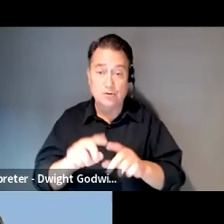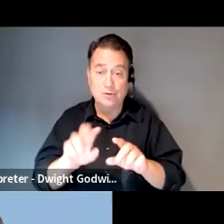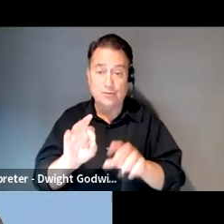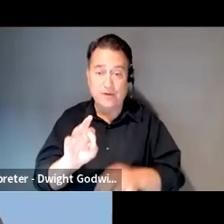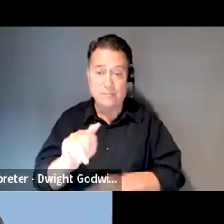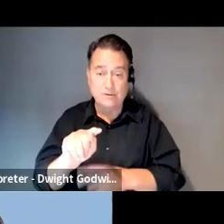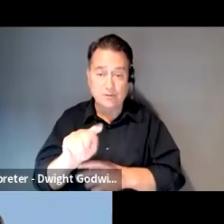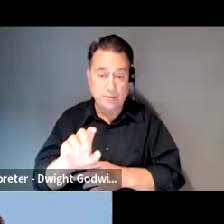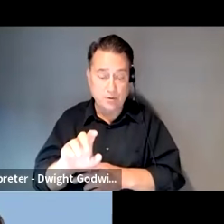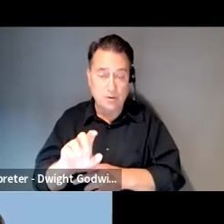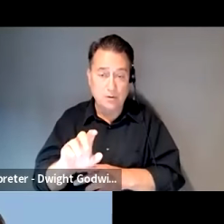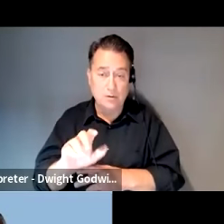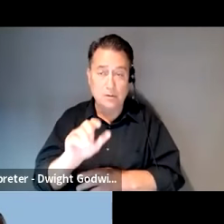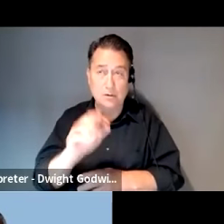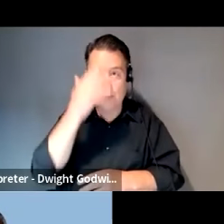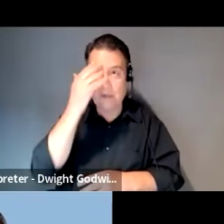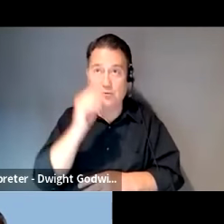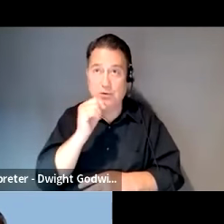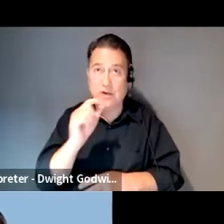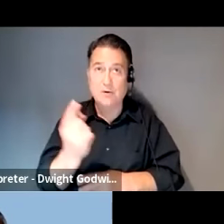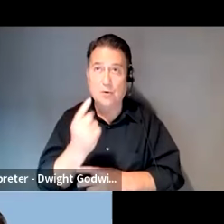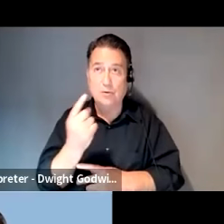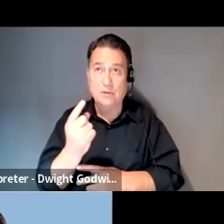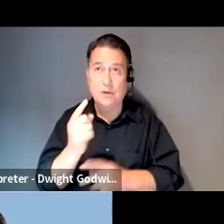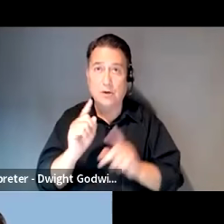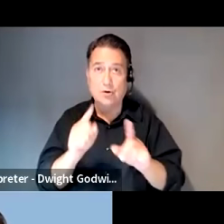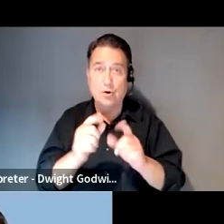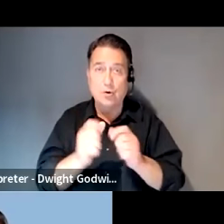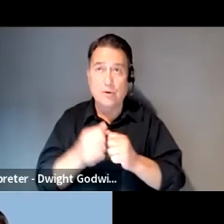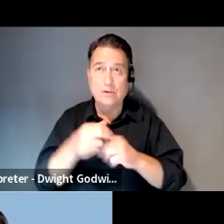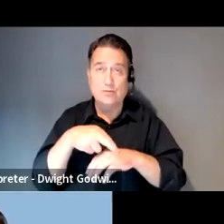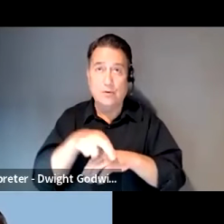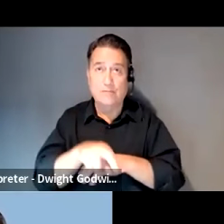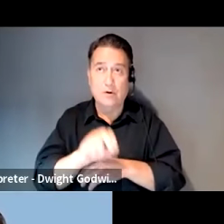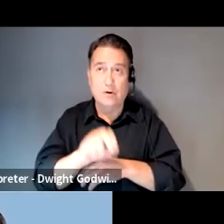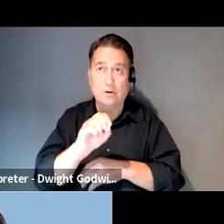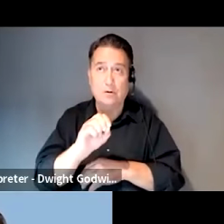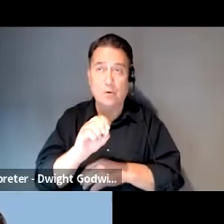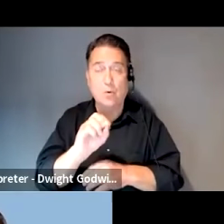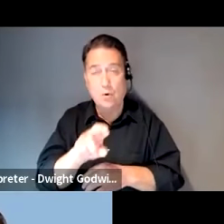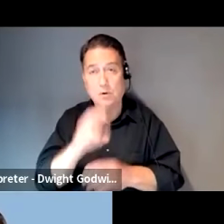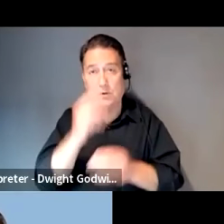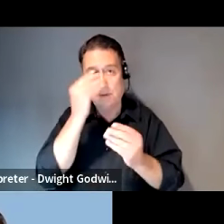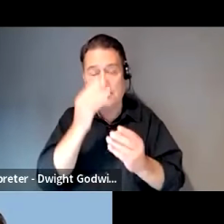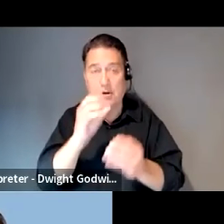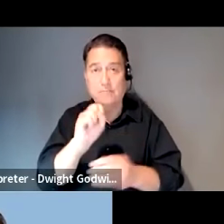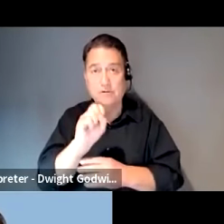because we not only go with the referral or the information the social worker provides,